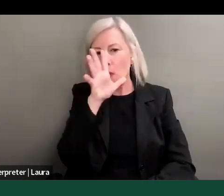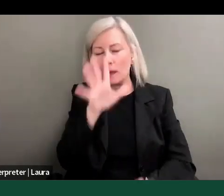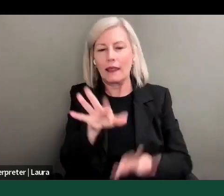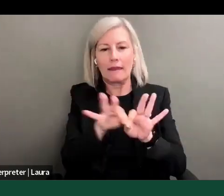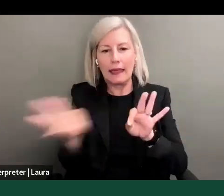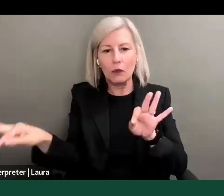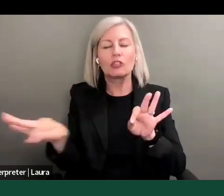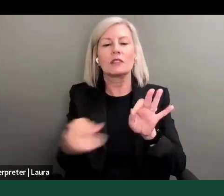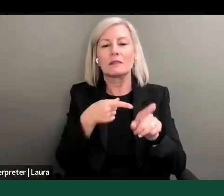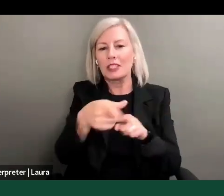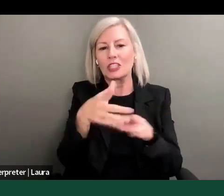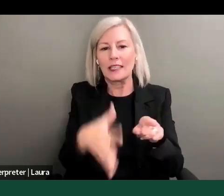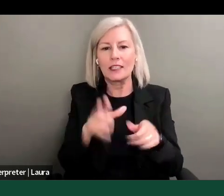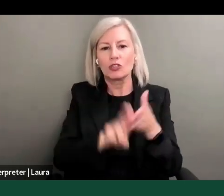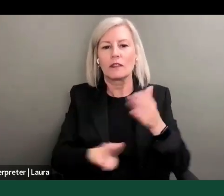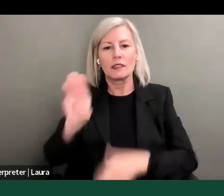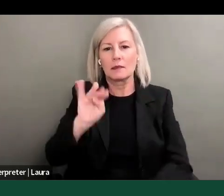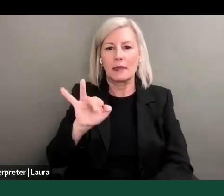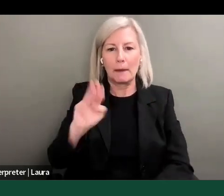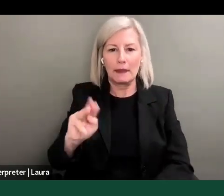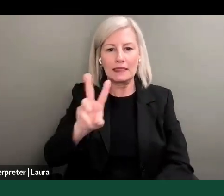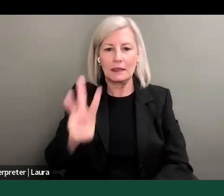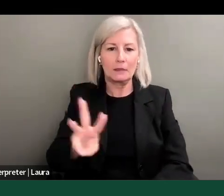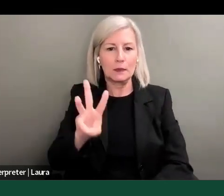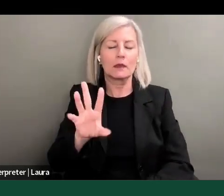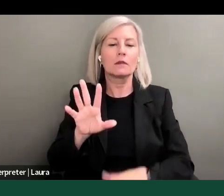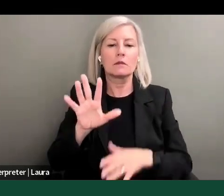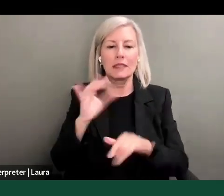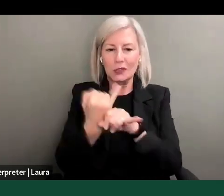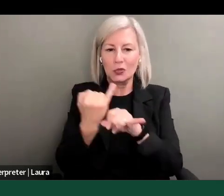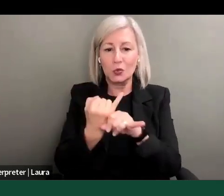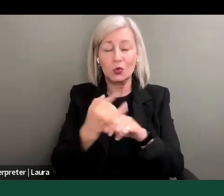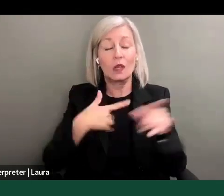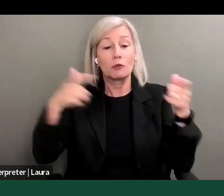University of Miami Debbie Institute. The director of the institute is